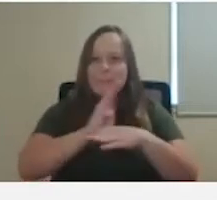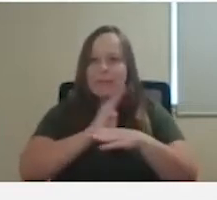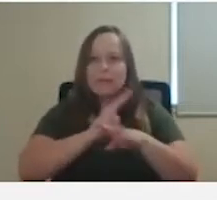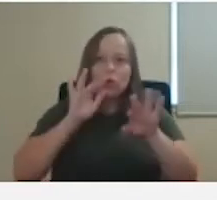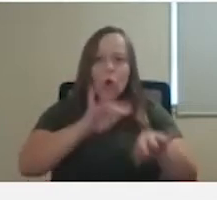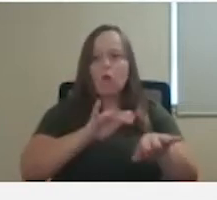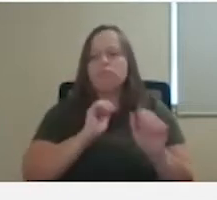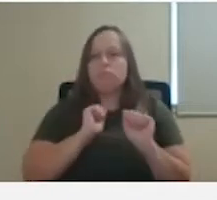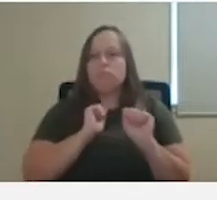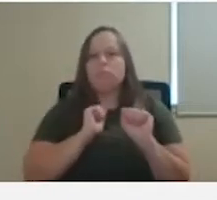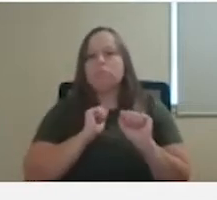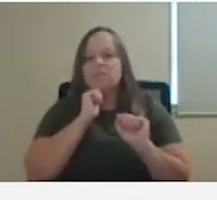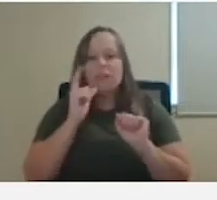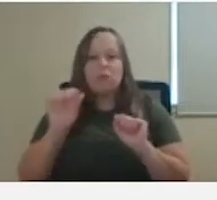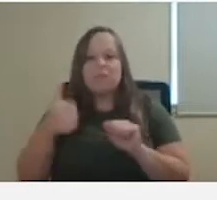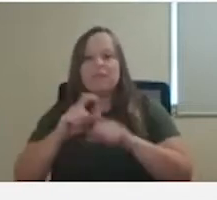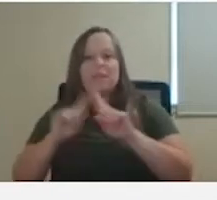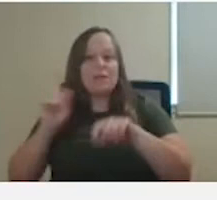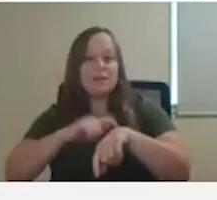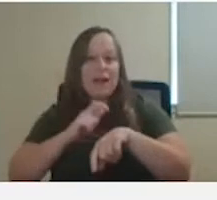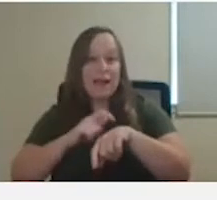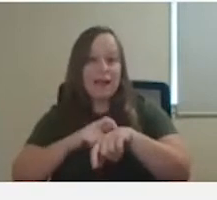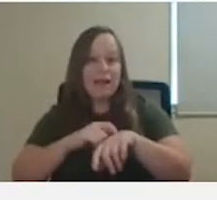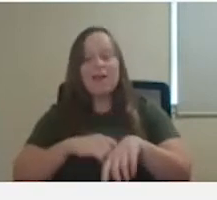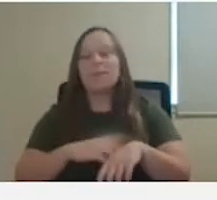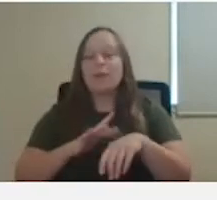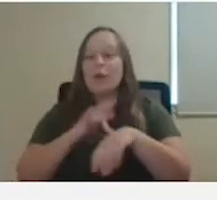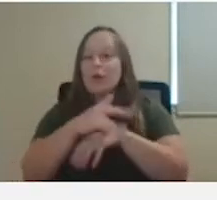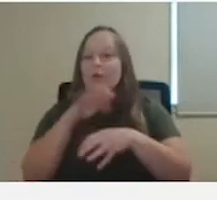But as I mentioned at the top of the early voting section,